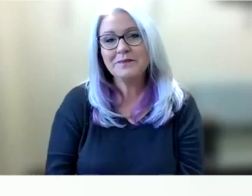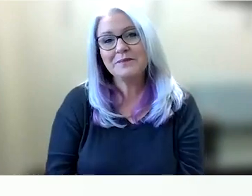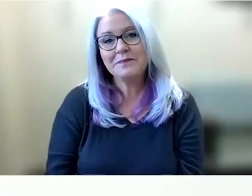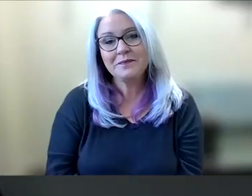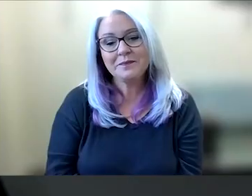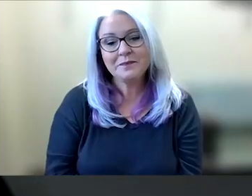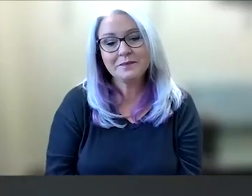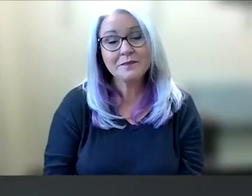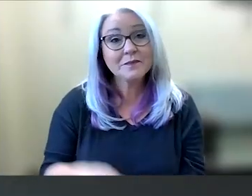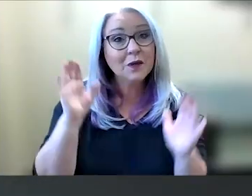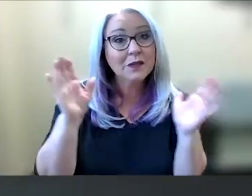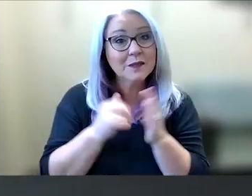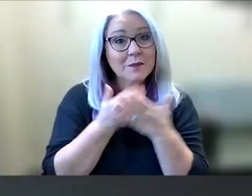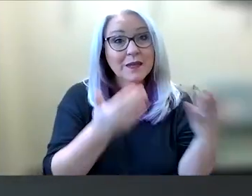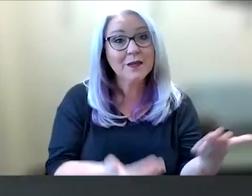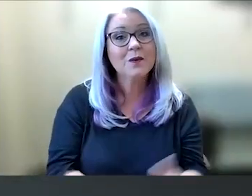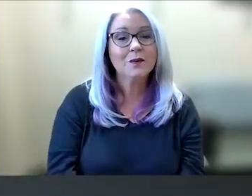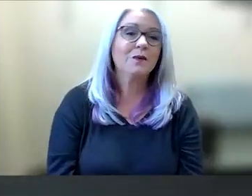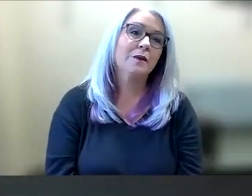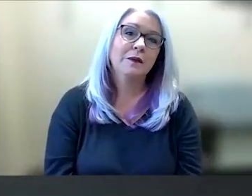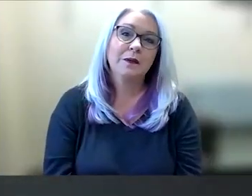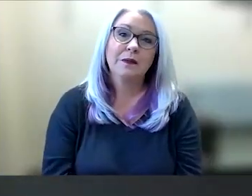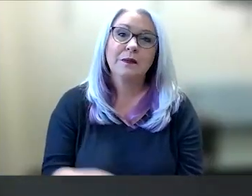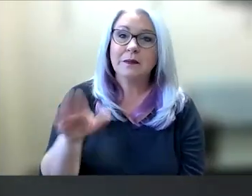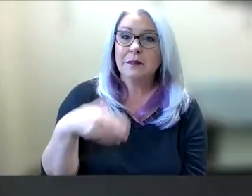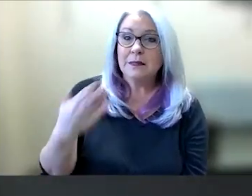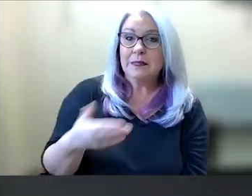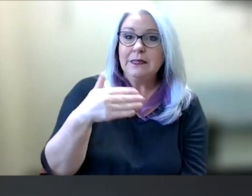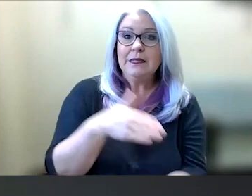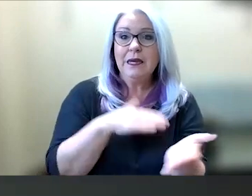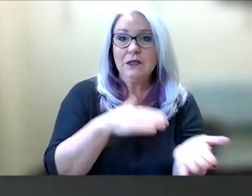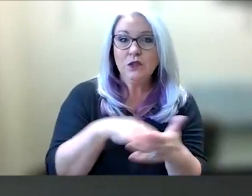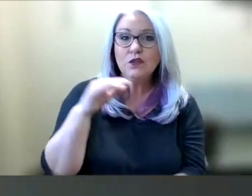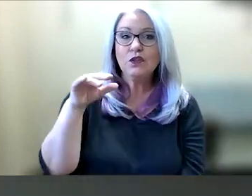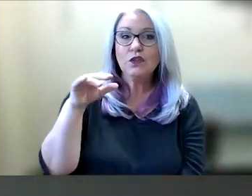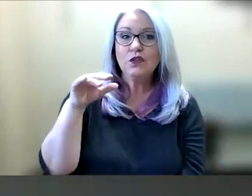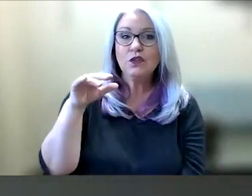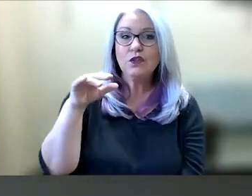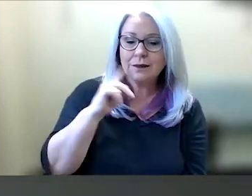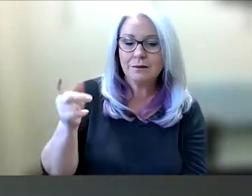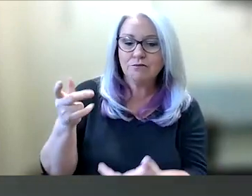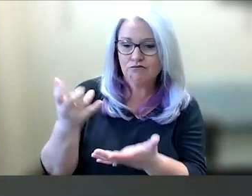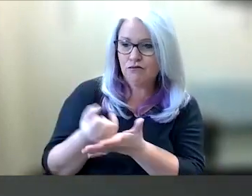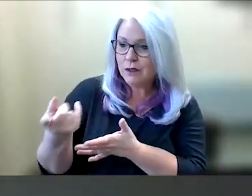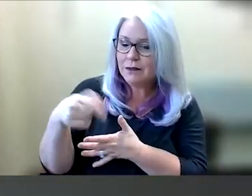Great, thank you. I will give Dr. Chan the opportunity to introduce himself when he can, when he